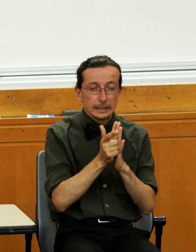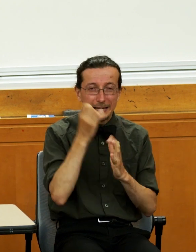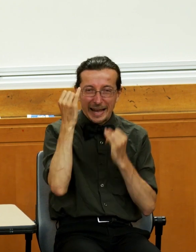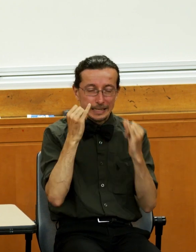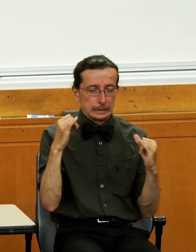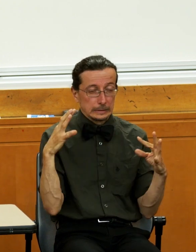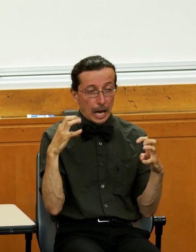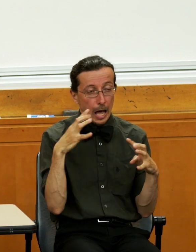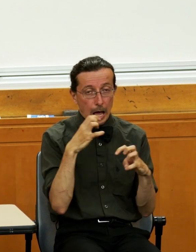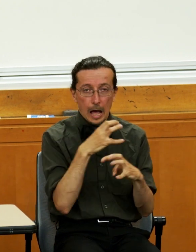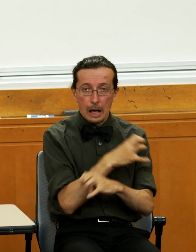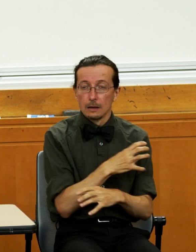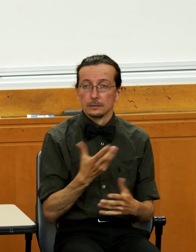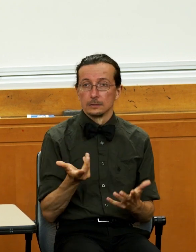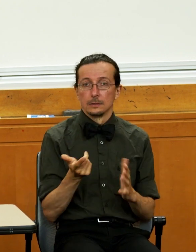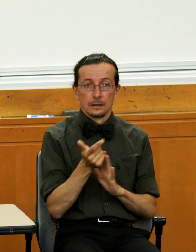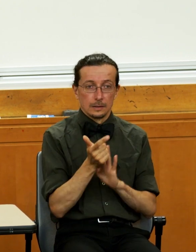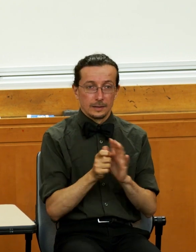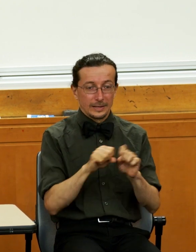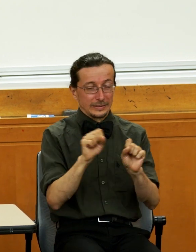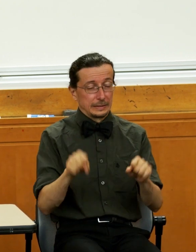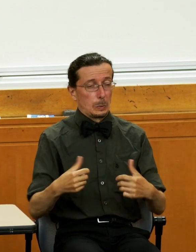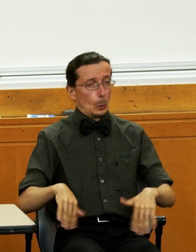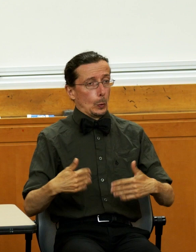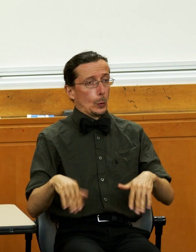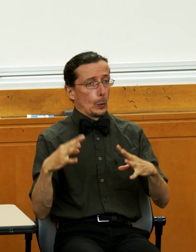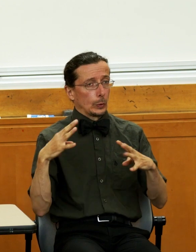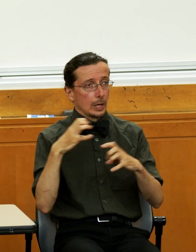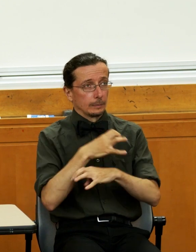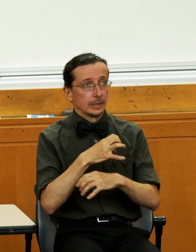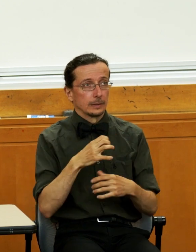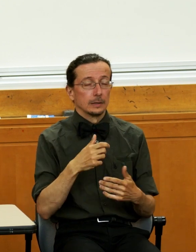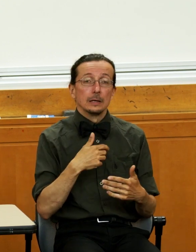sort of the legal system around it is pretty complex and I'm studying environmental studies